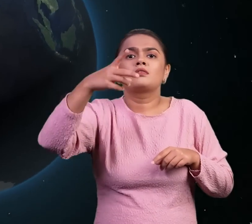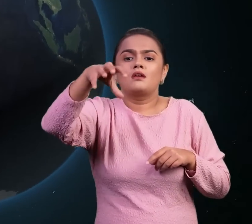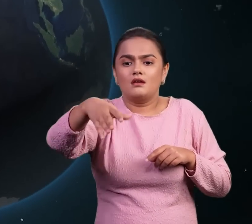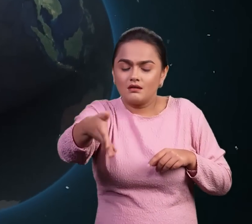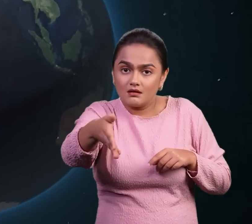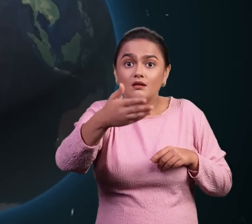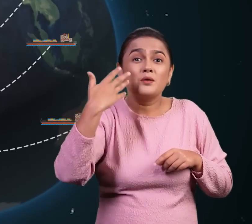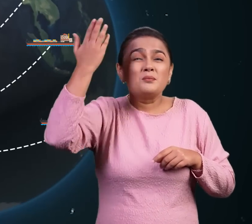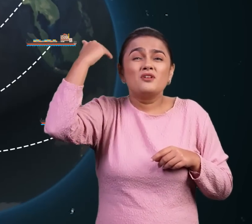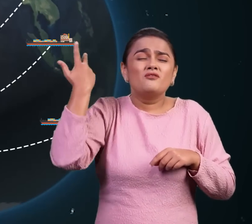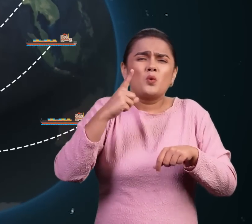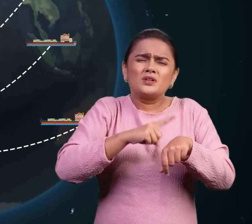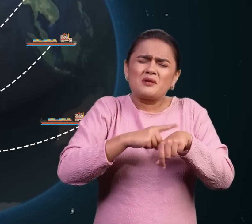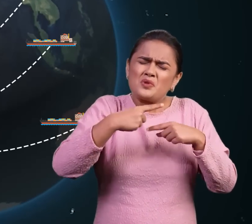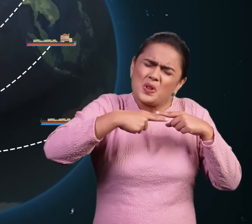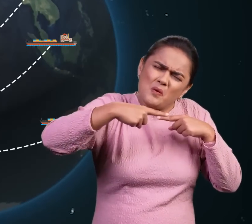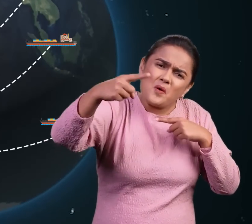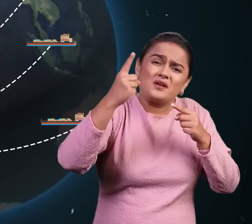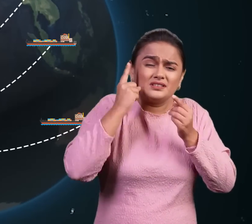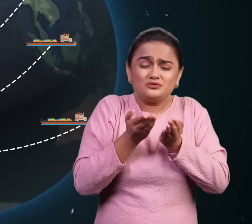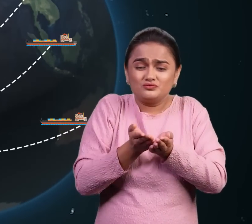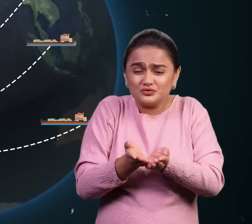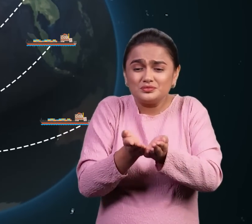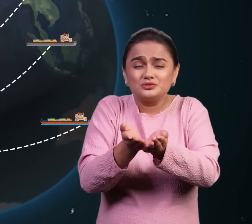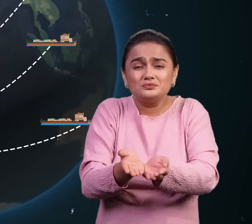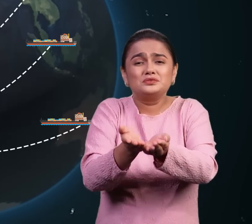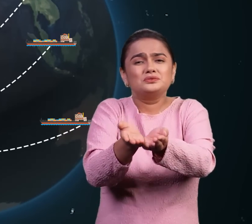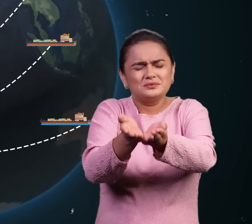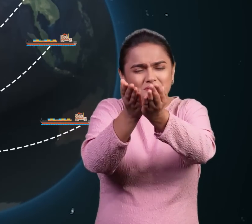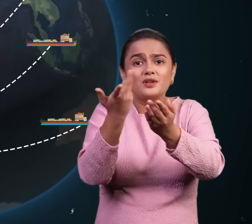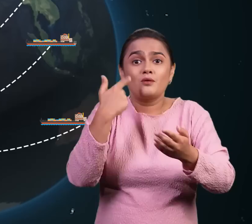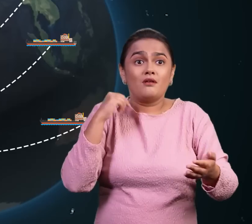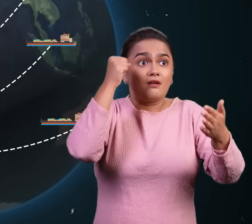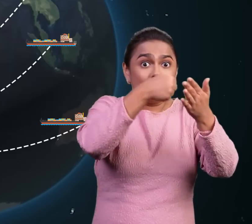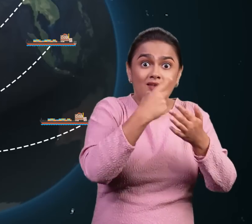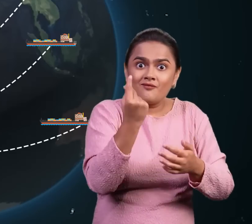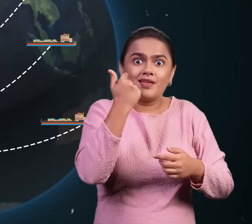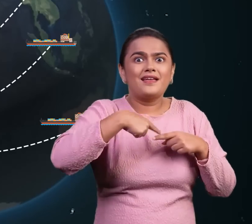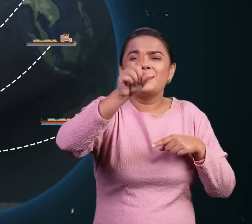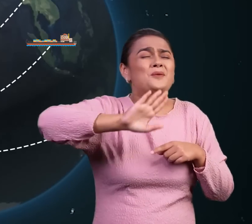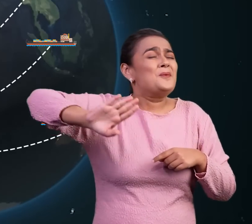In those days, traveling to another country by ship or other means took a long time.